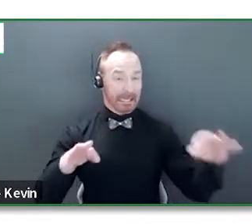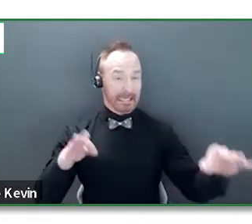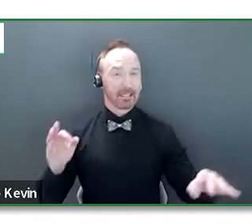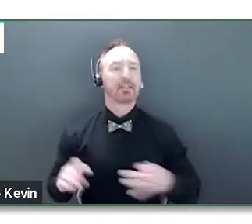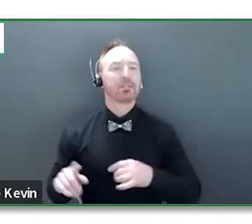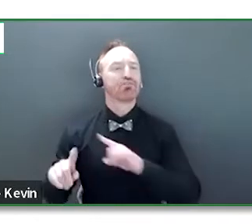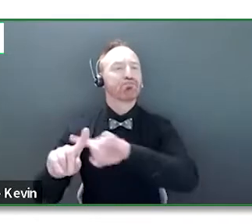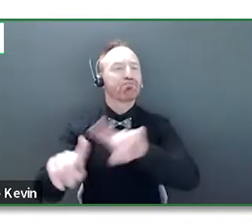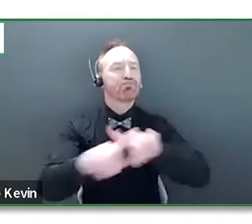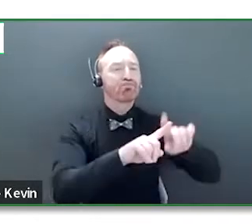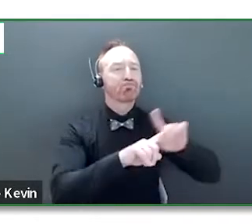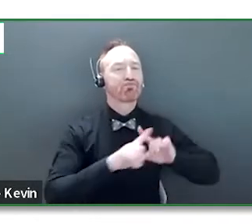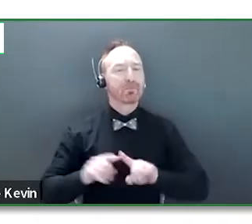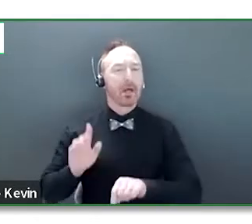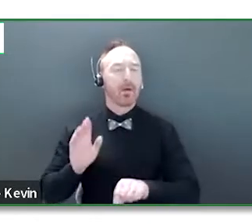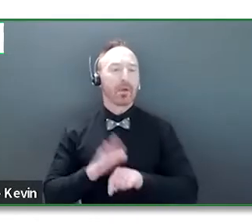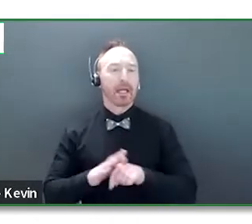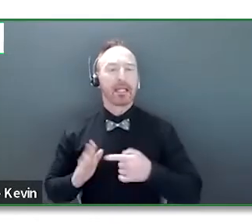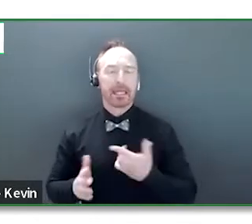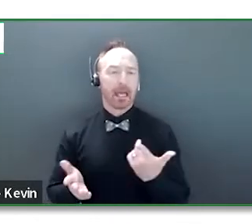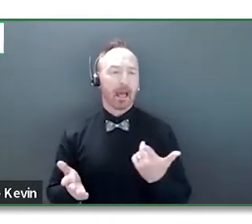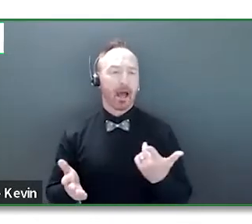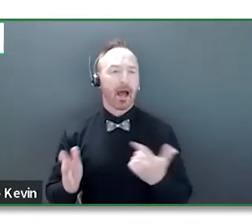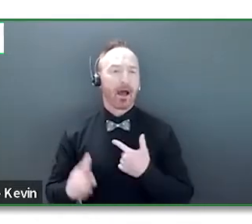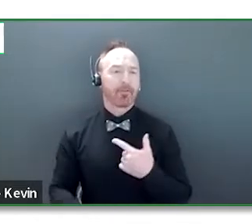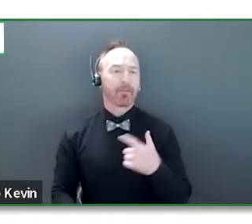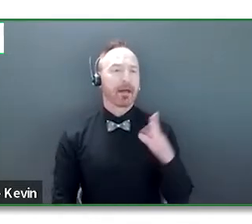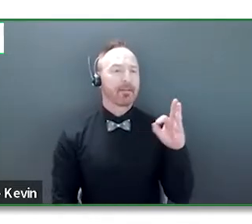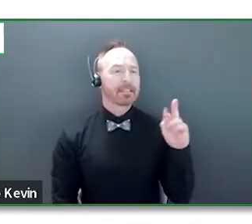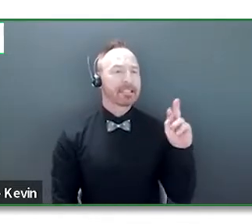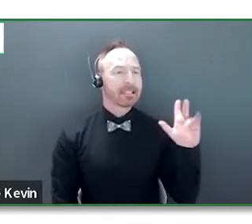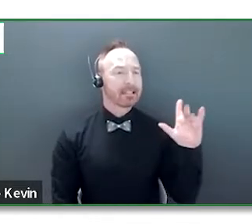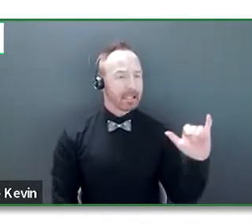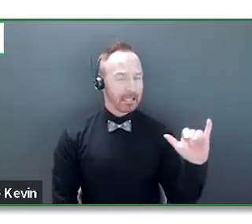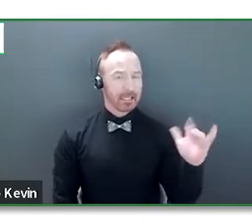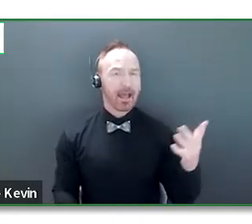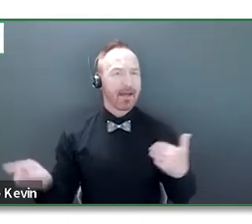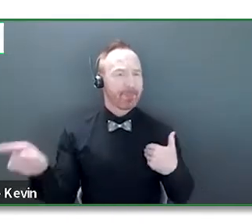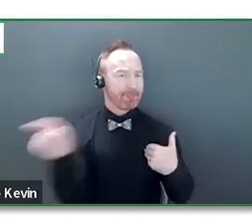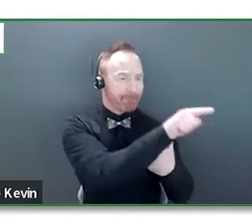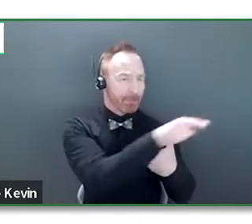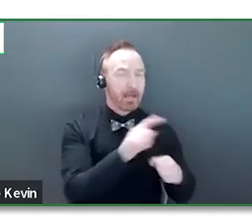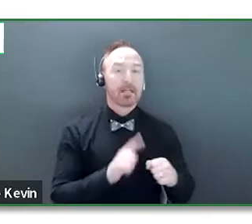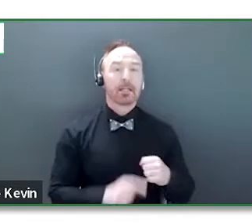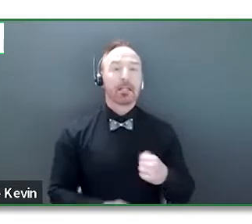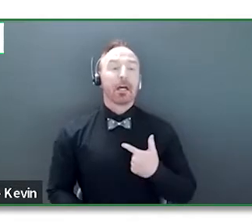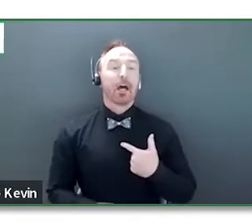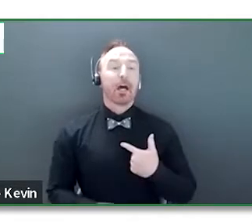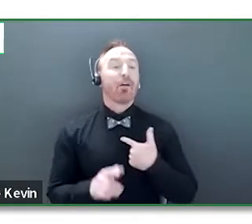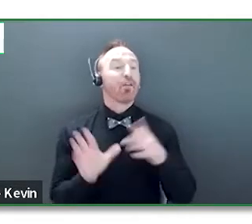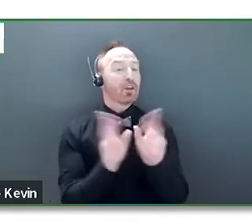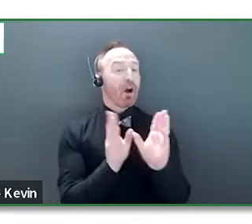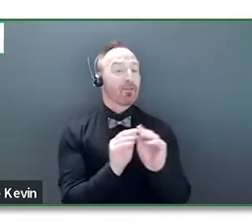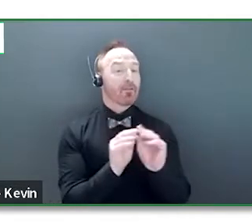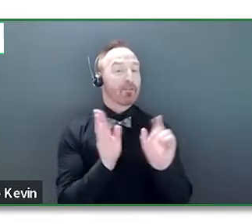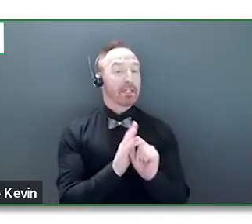facilities that we have again. I know that we're talking about national parks mostly for the next for the conferences for the three days but the reality is